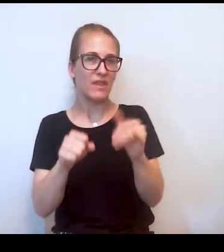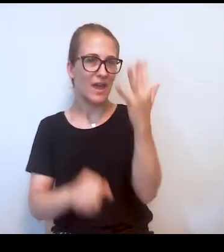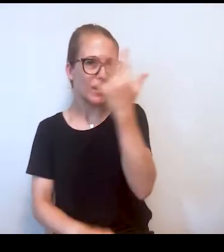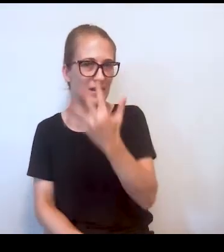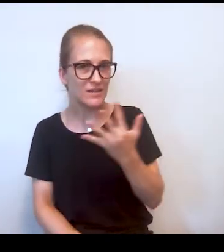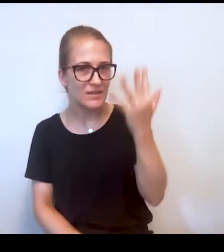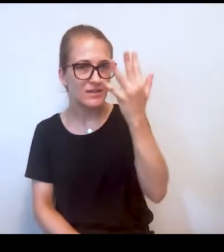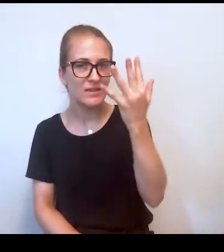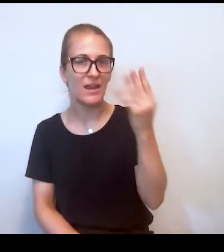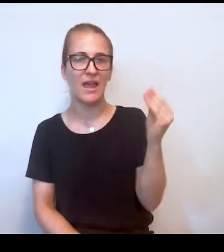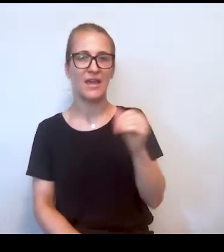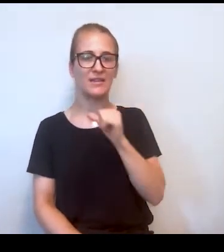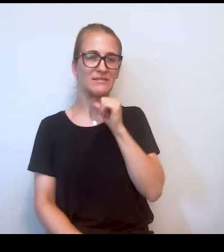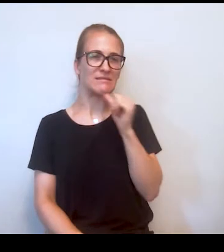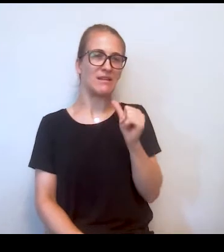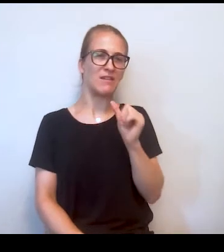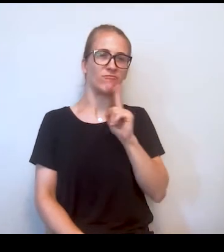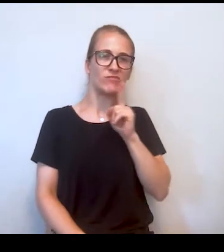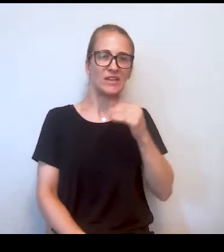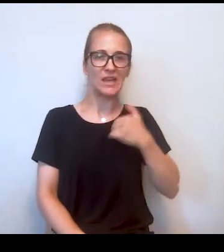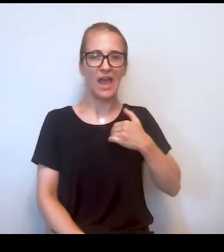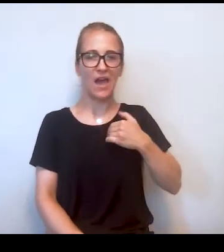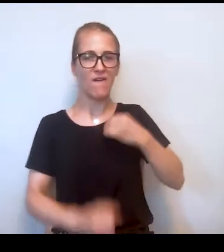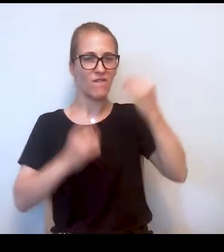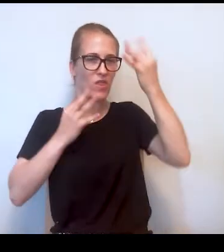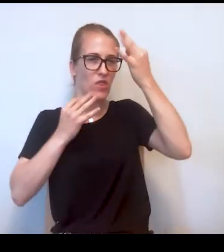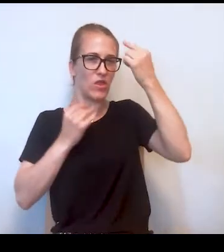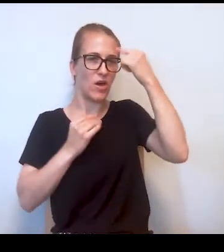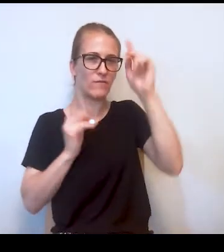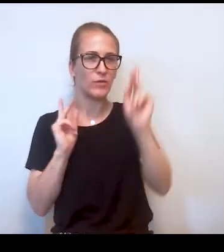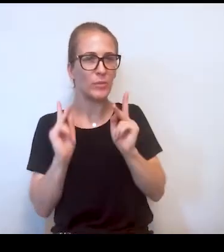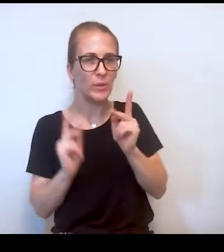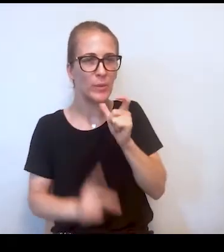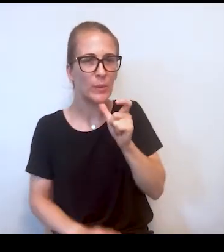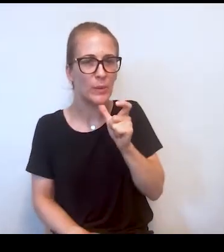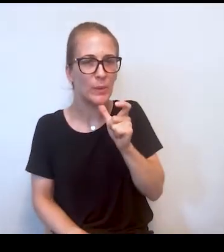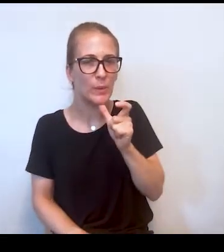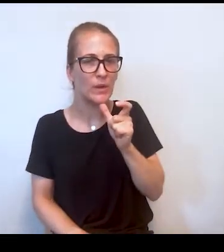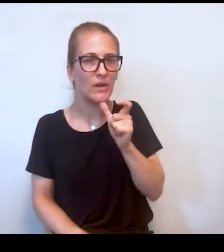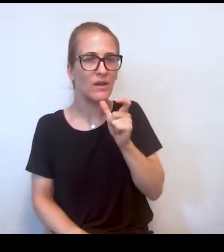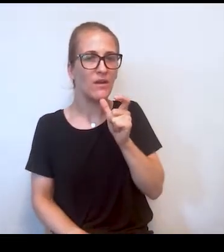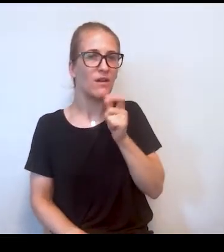for the people who are performing them, especially down the line.